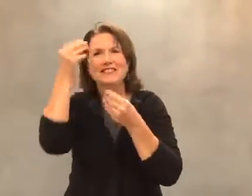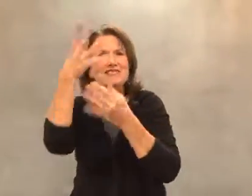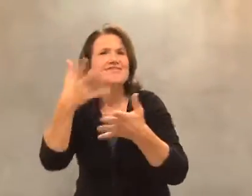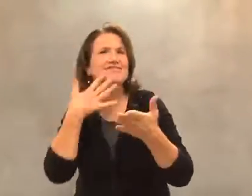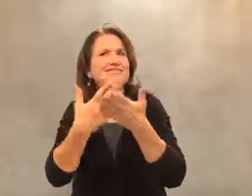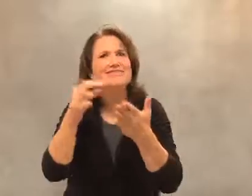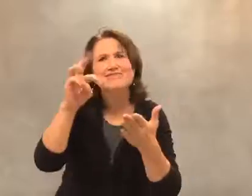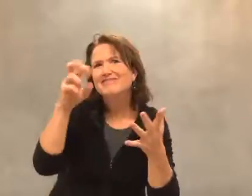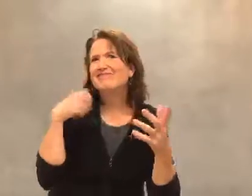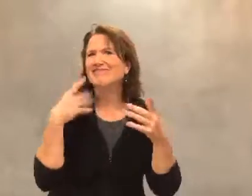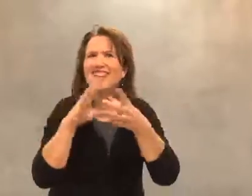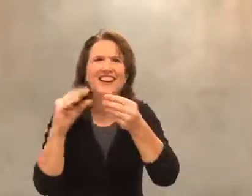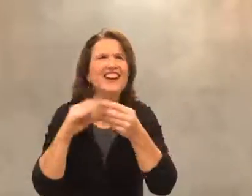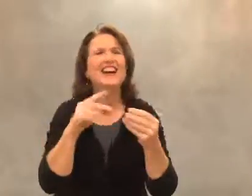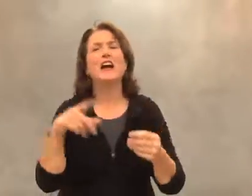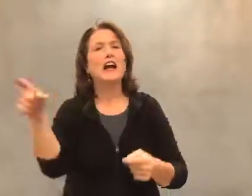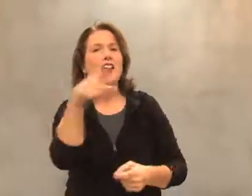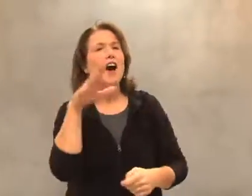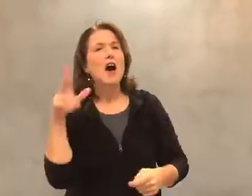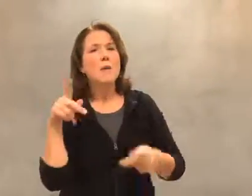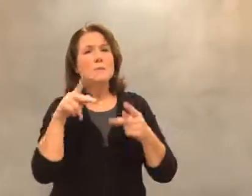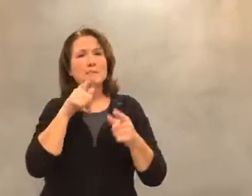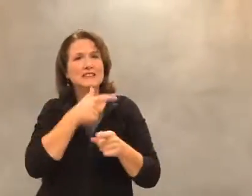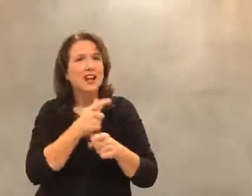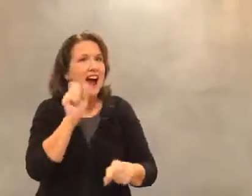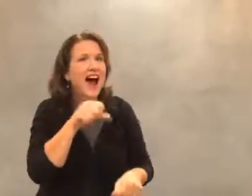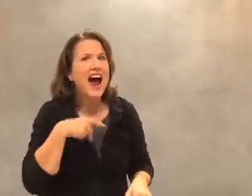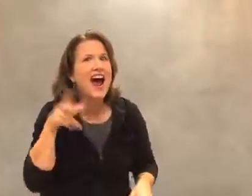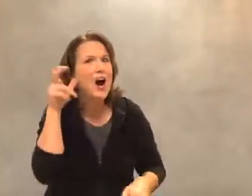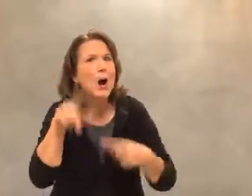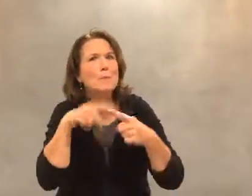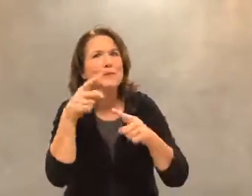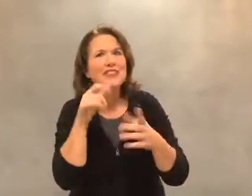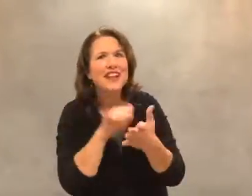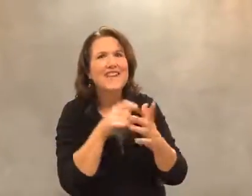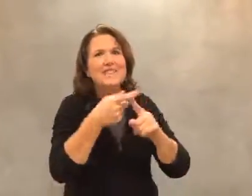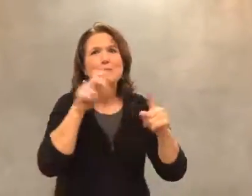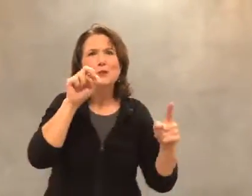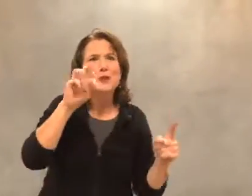I told her about the good news and all that had happened.